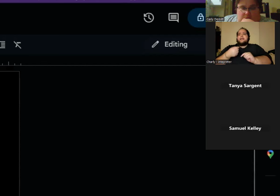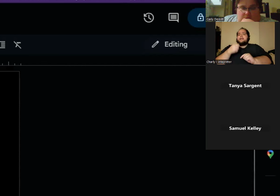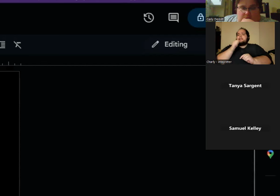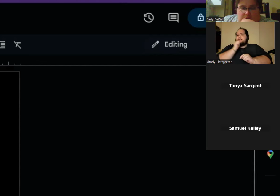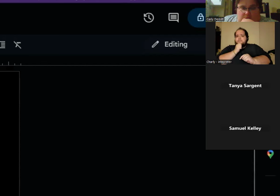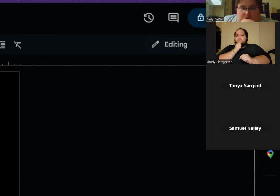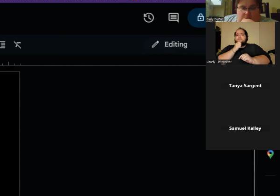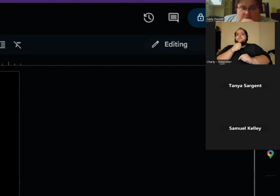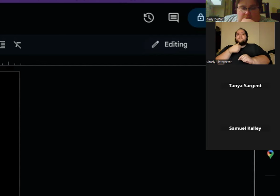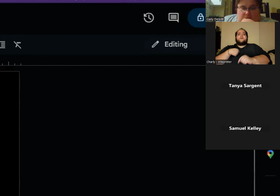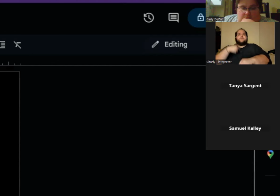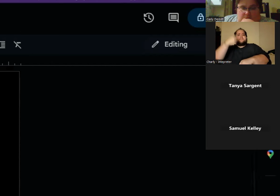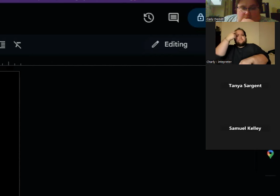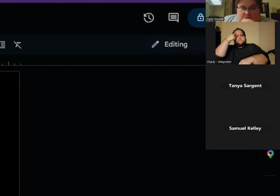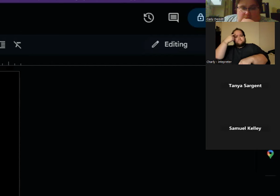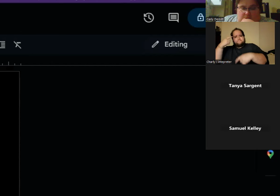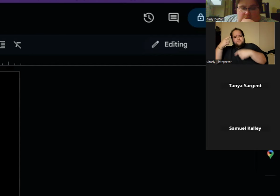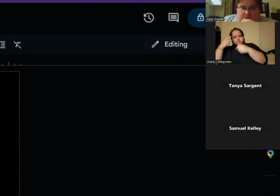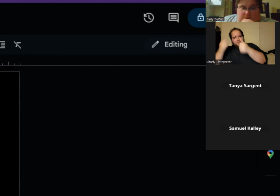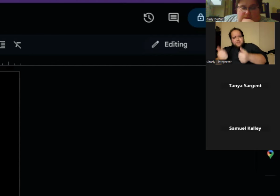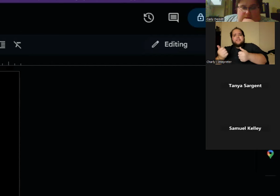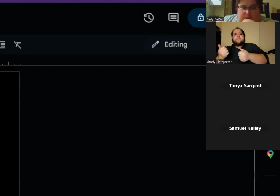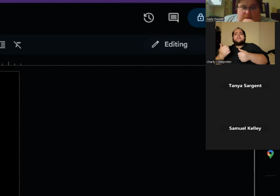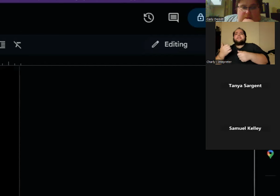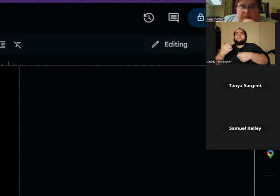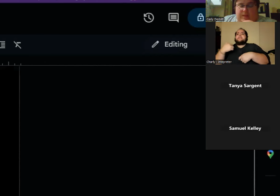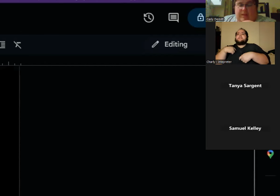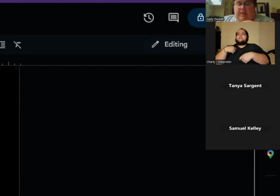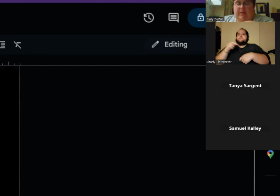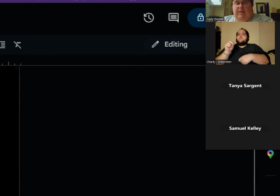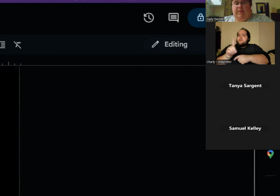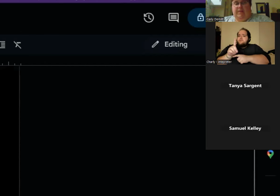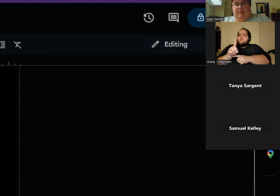and cacophonous symphony constantly playing inside my body.